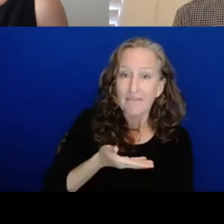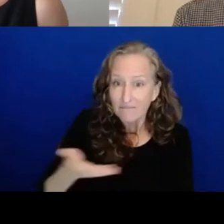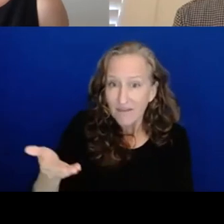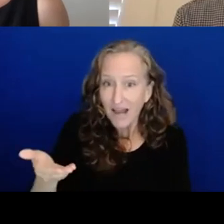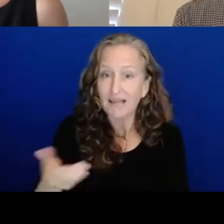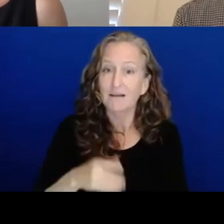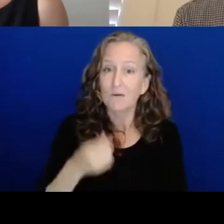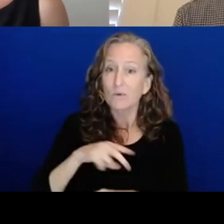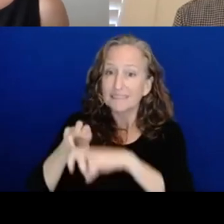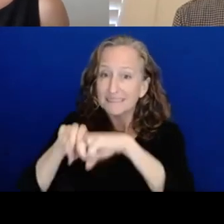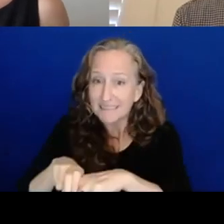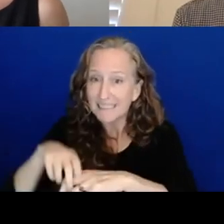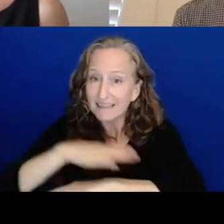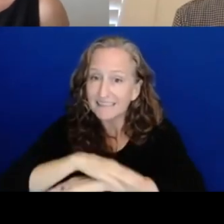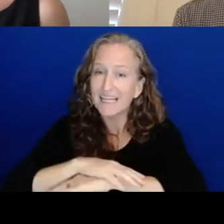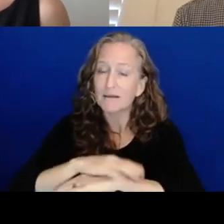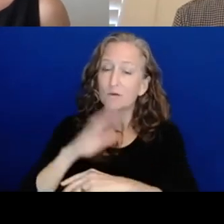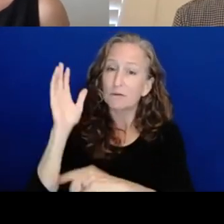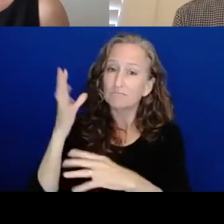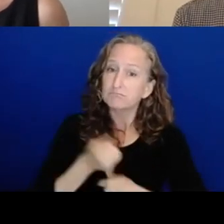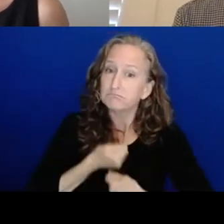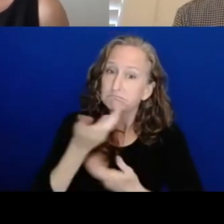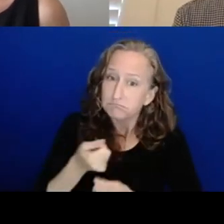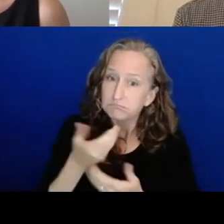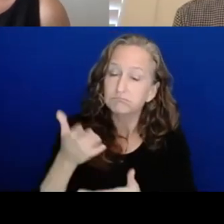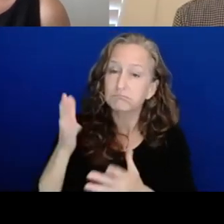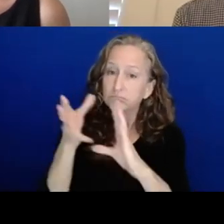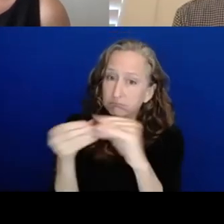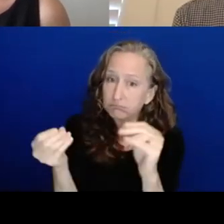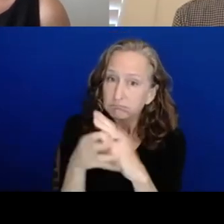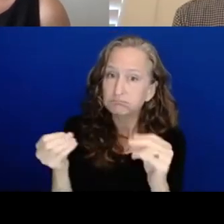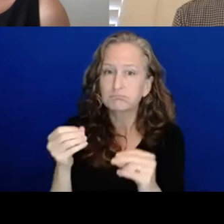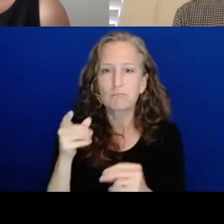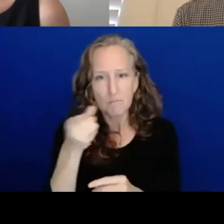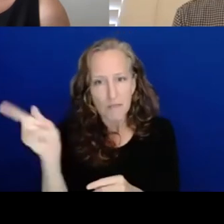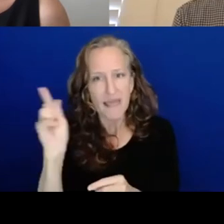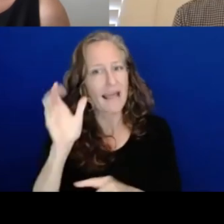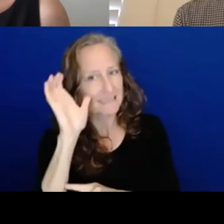listened to. And we're not forgotten. And I think there's an interesting opening counterintuitively